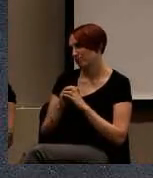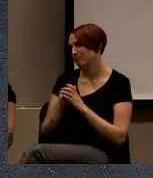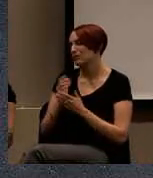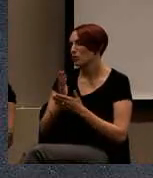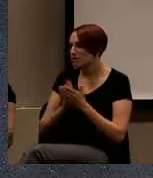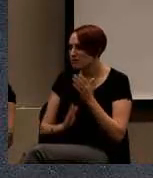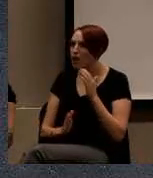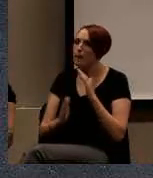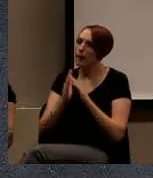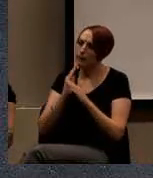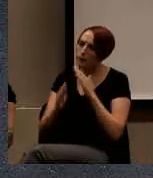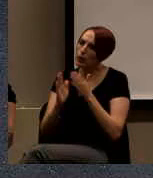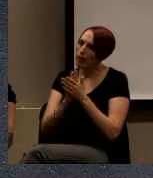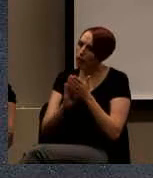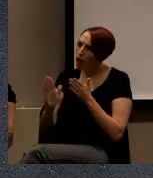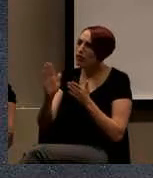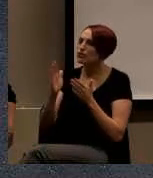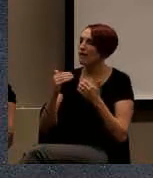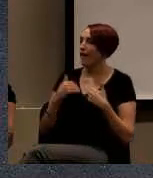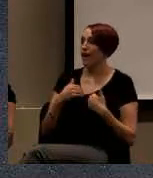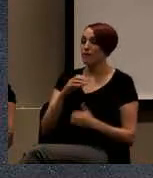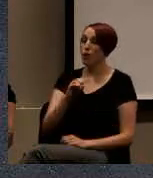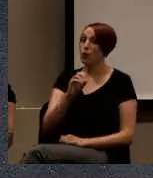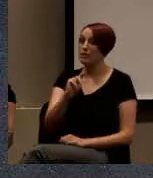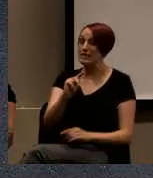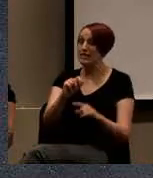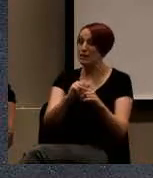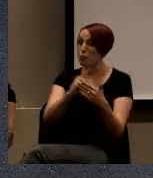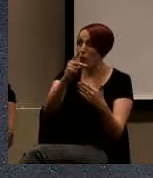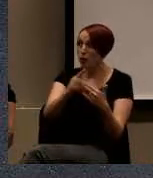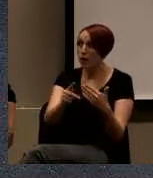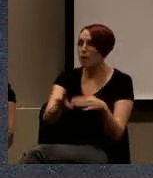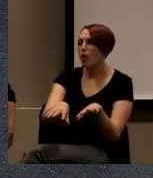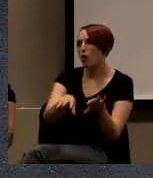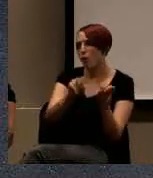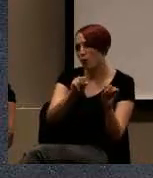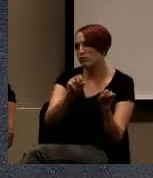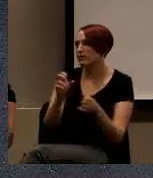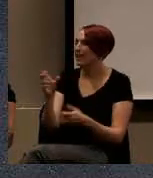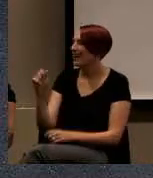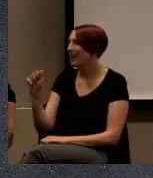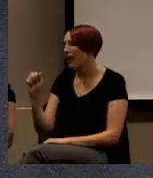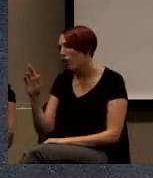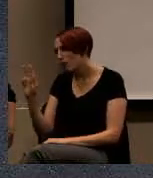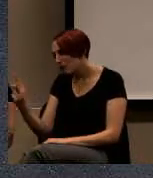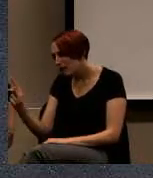that have OT programs that have done them. I think AARP may do one, but it is kind of a